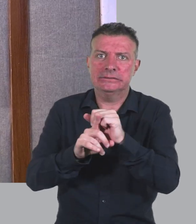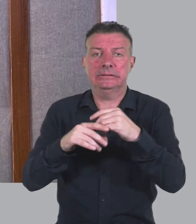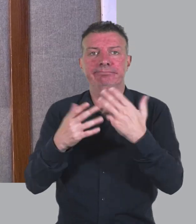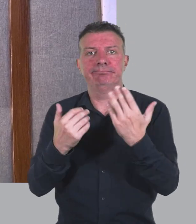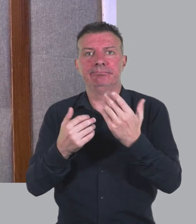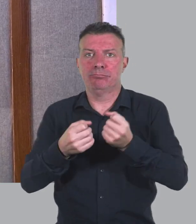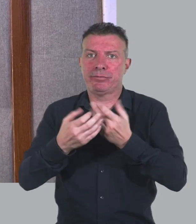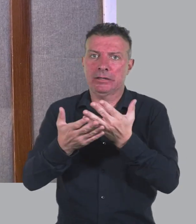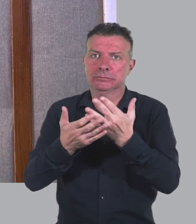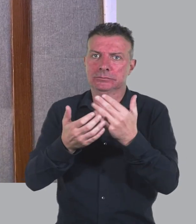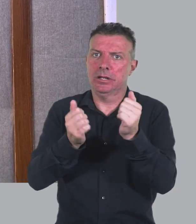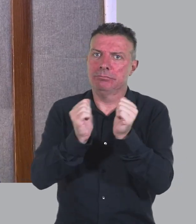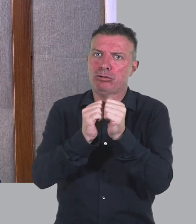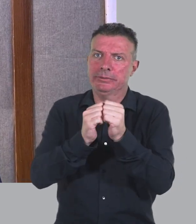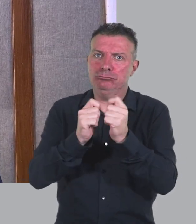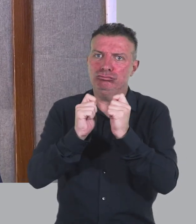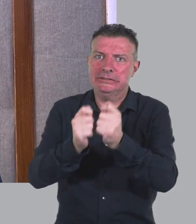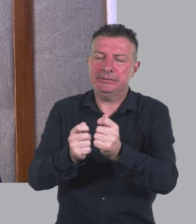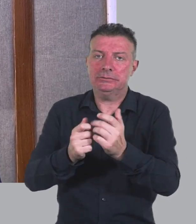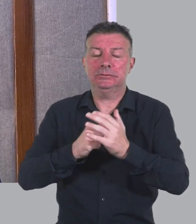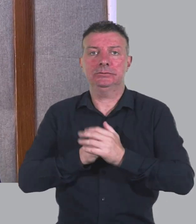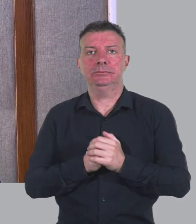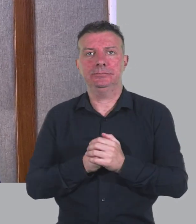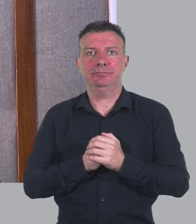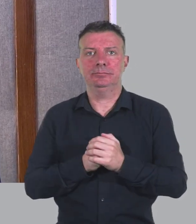and providing appropriate treatment.